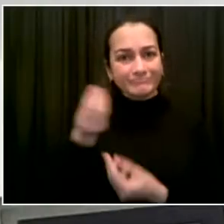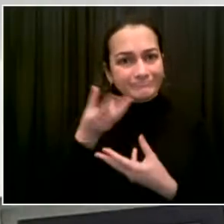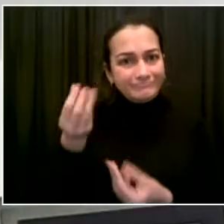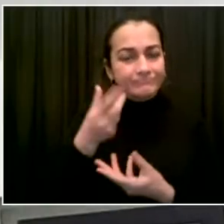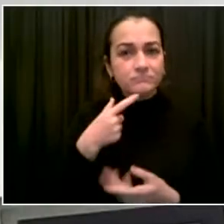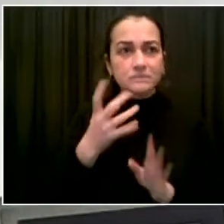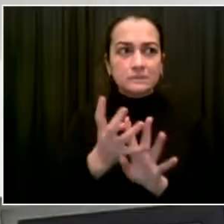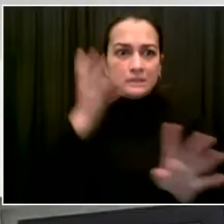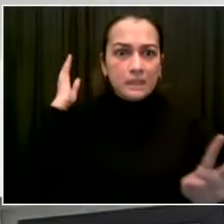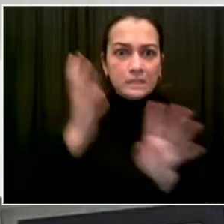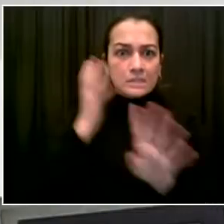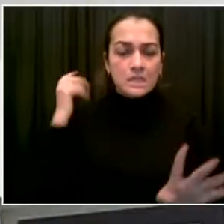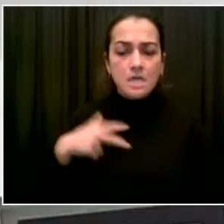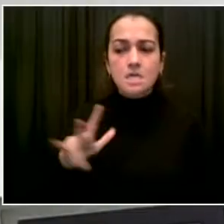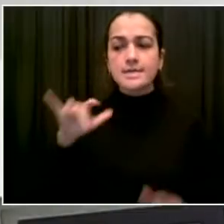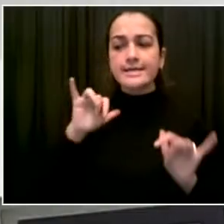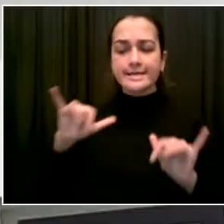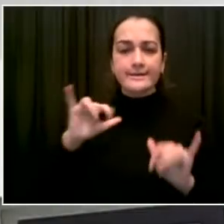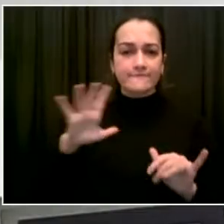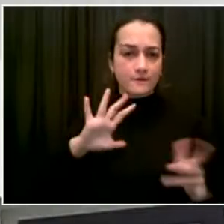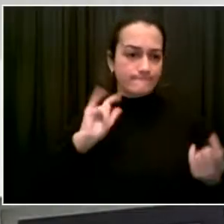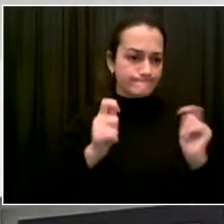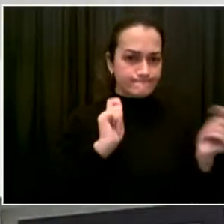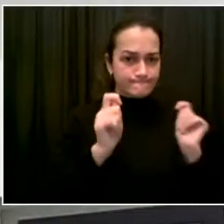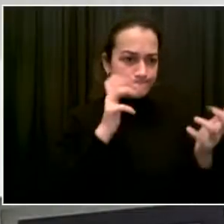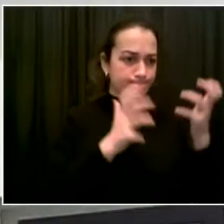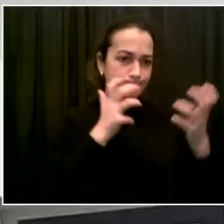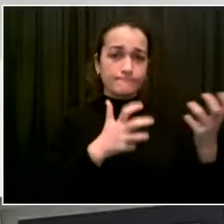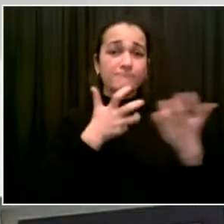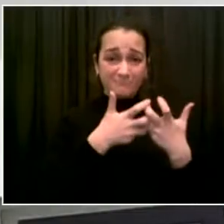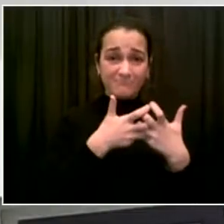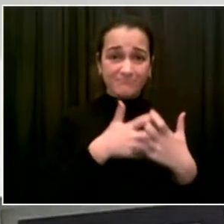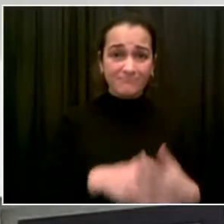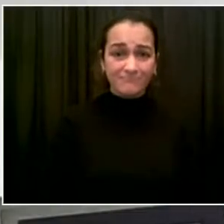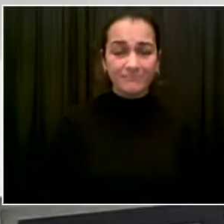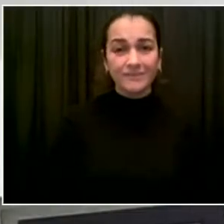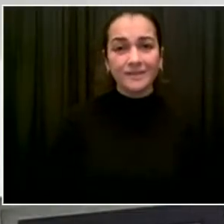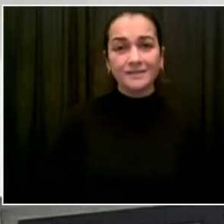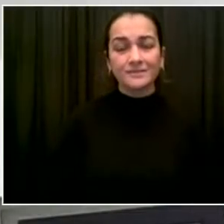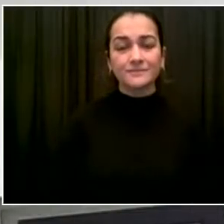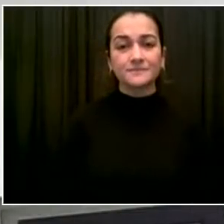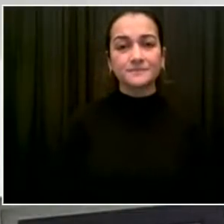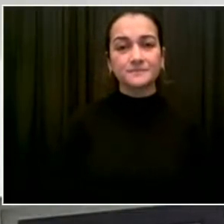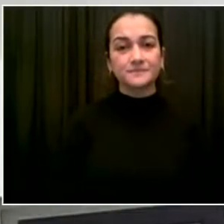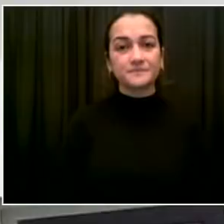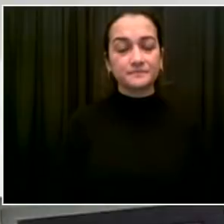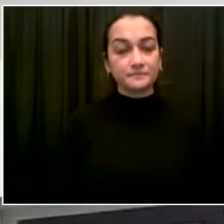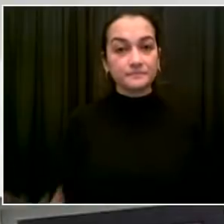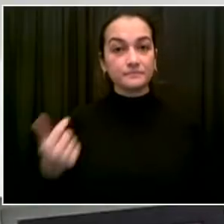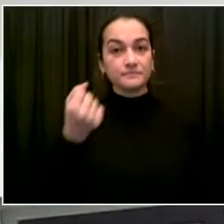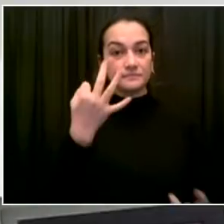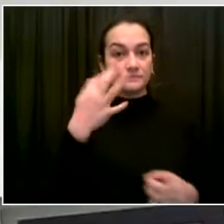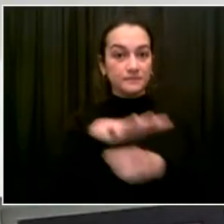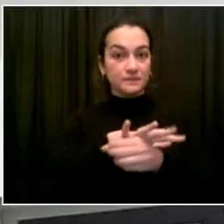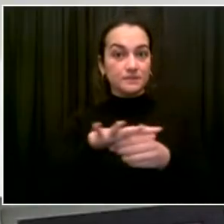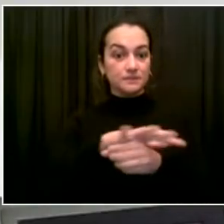WE DO OUR BEST. BUT SOMETIMES A PARTICULAR COMMUNITY FEELS THAT RISK AND